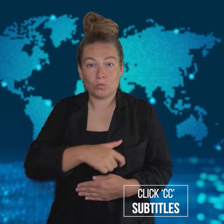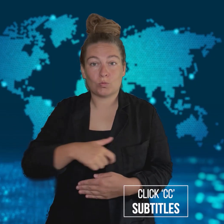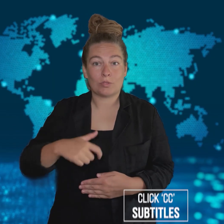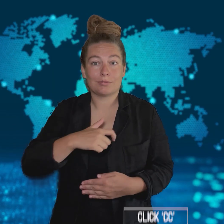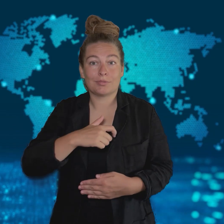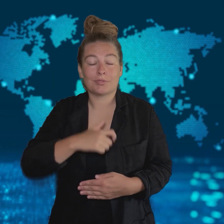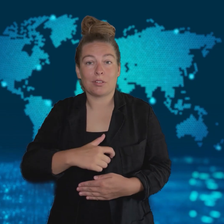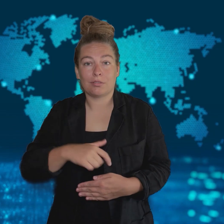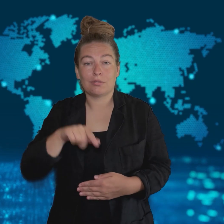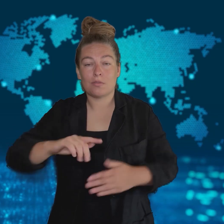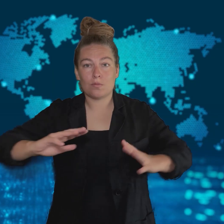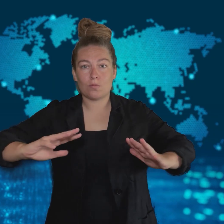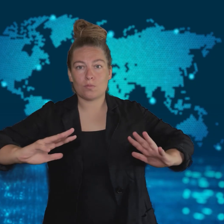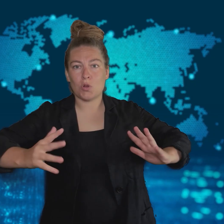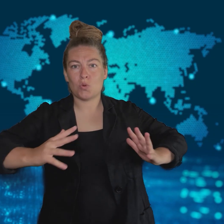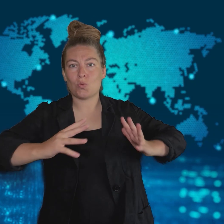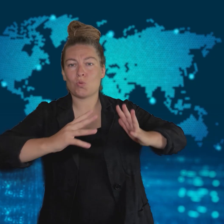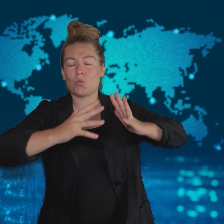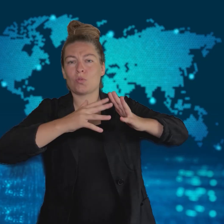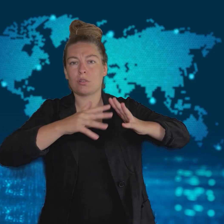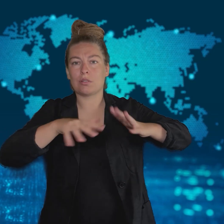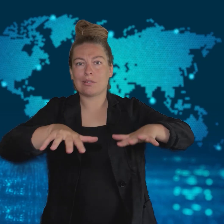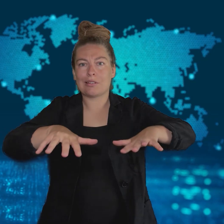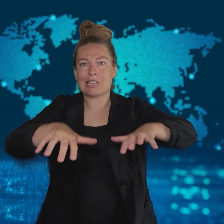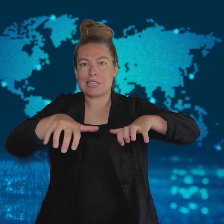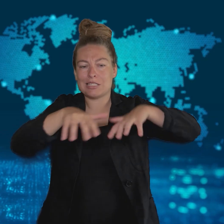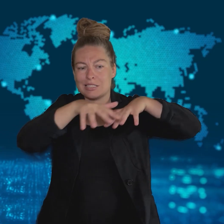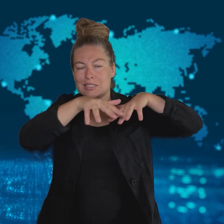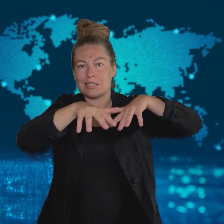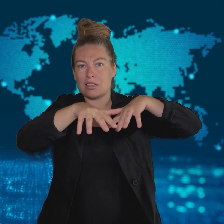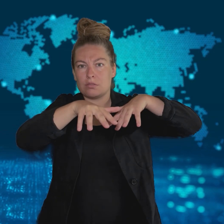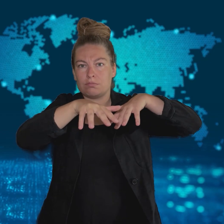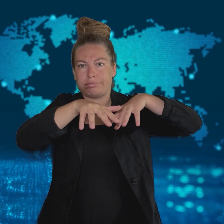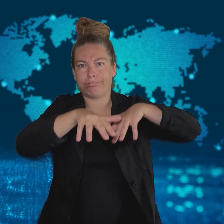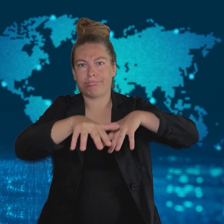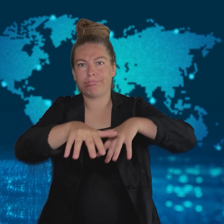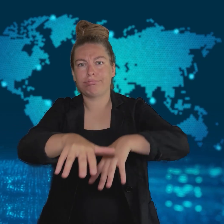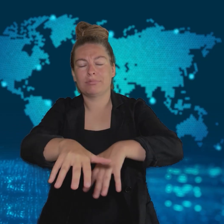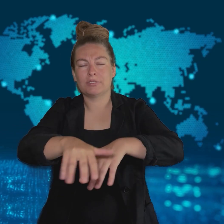Glacier collapses